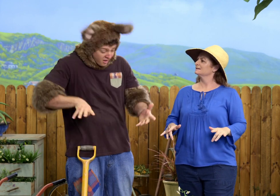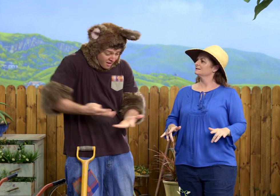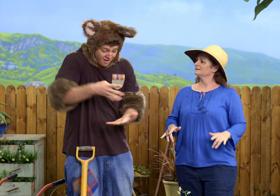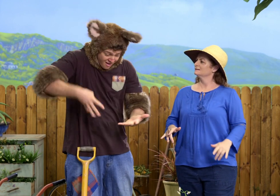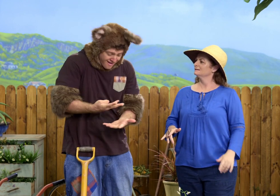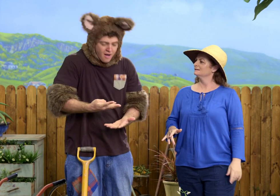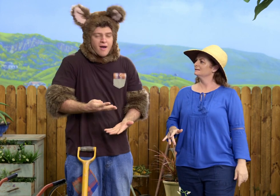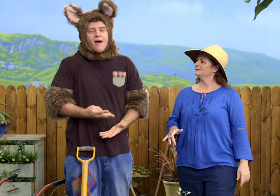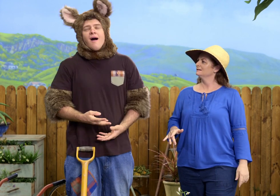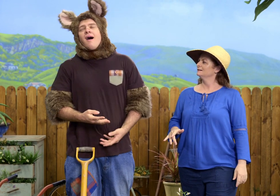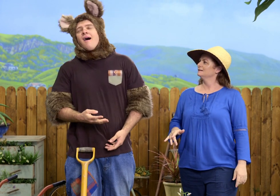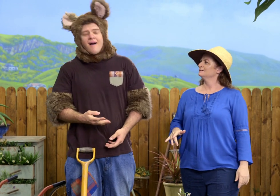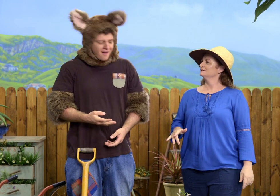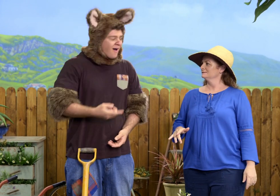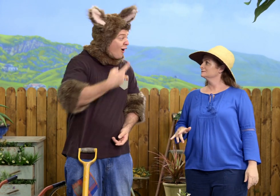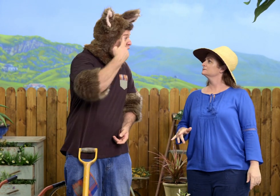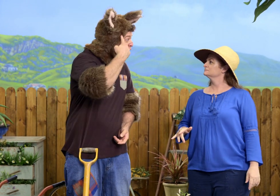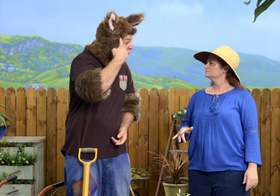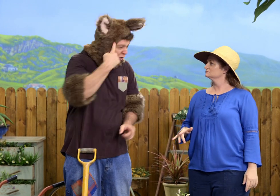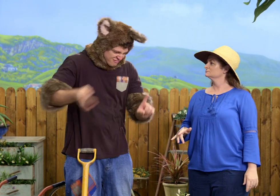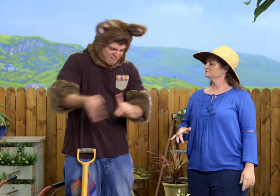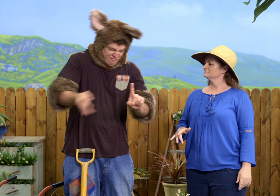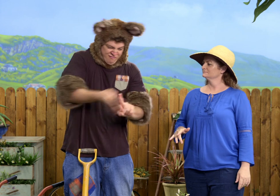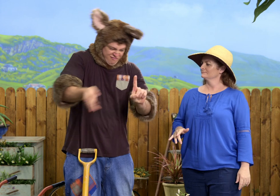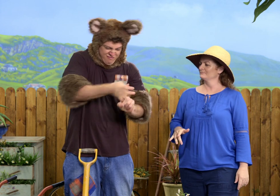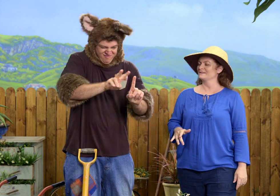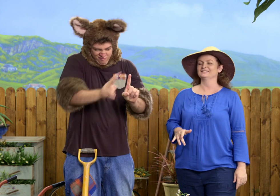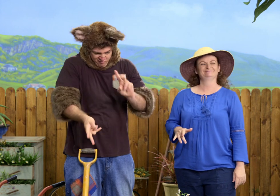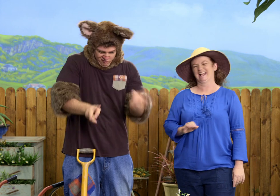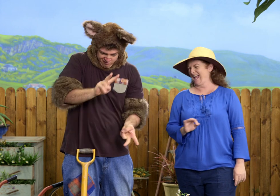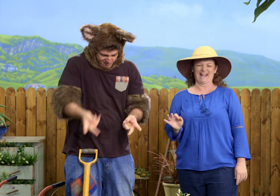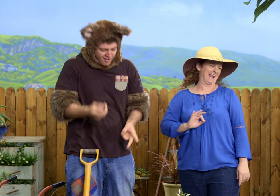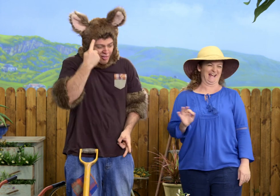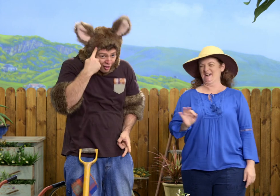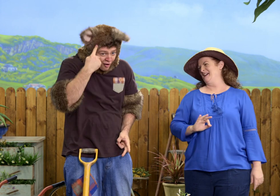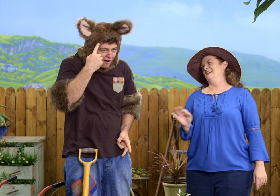Oh, we dig them up. I thought they grew on the plant and we knocked them down.